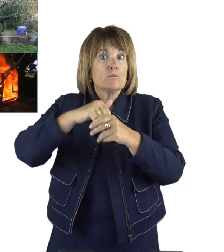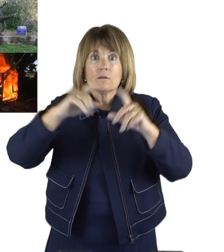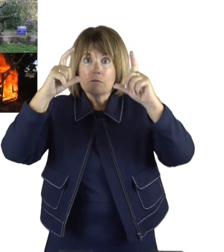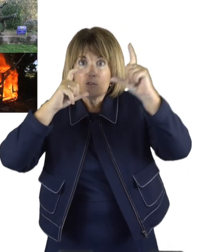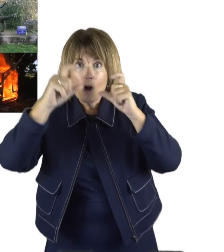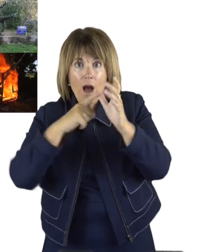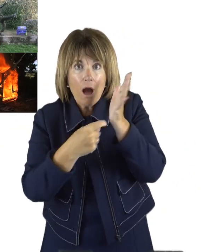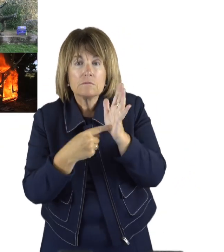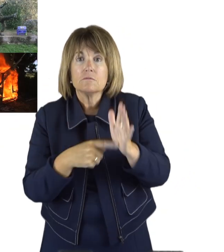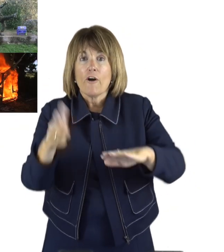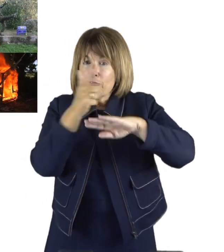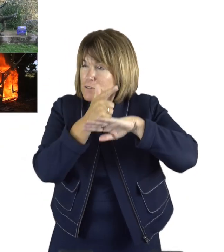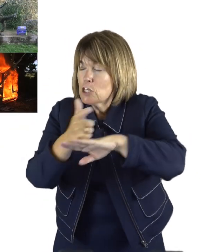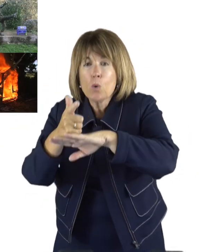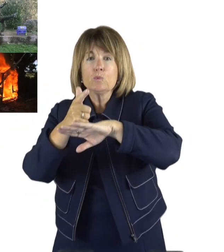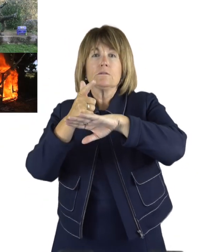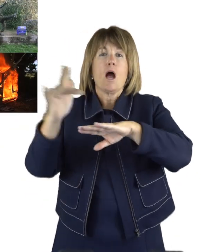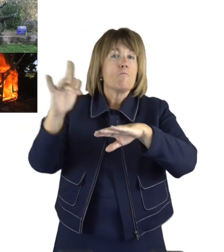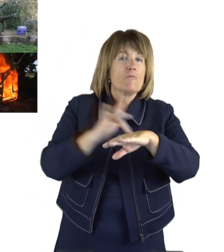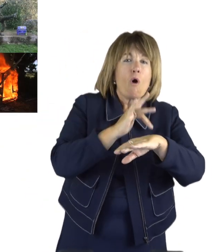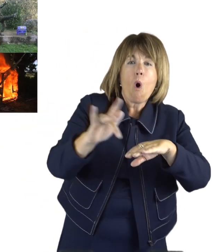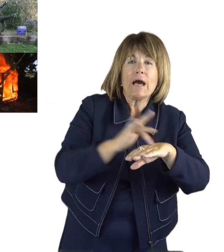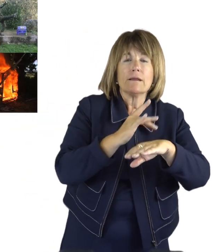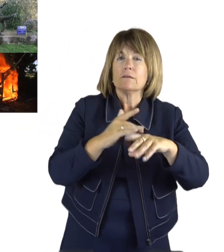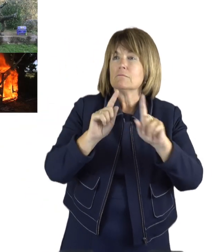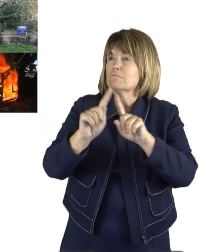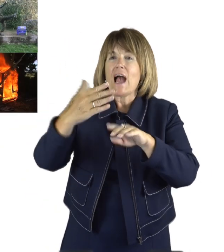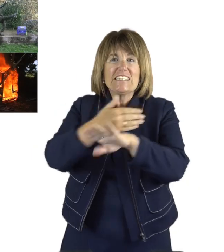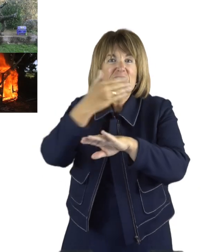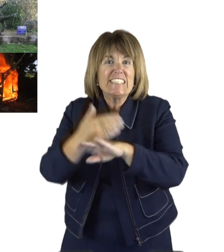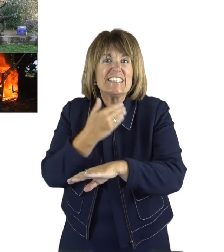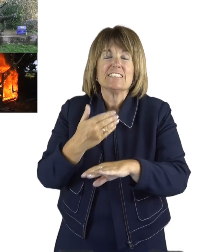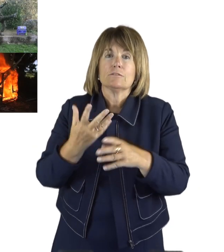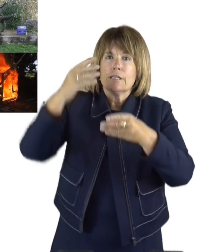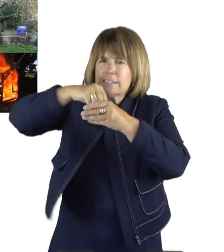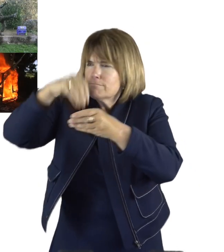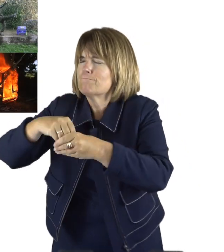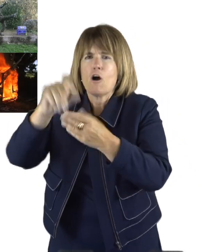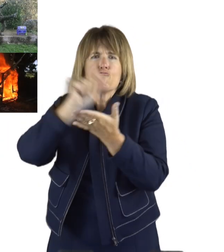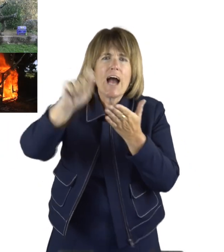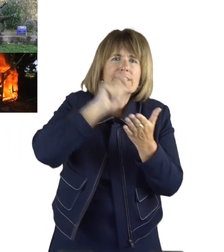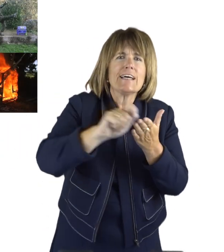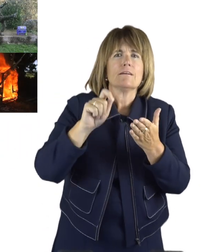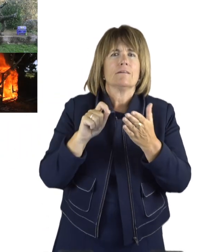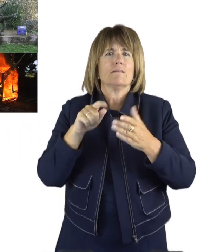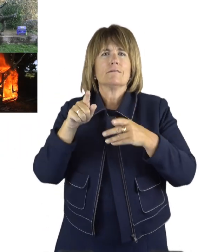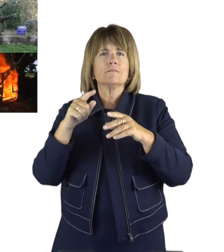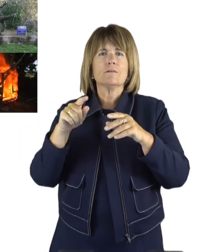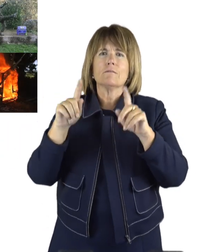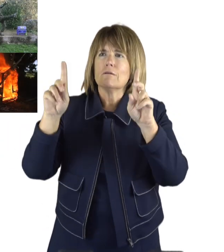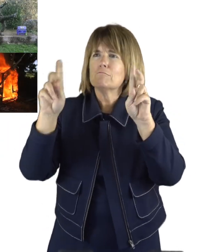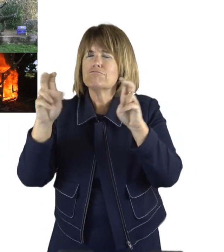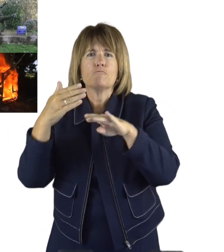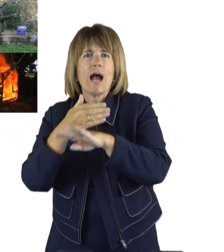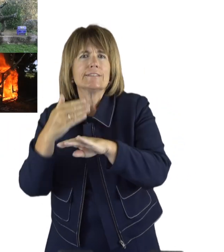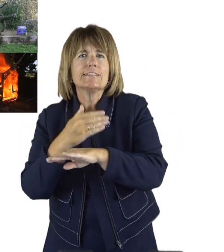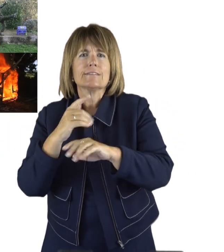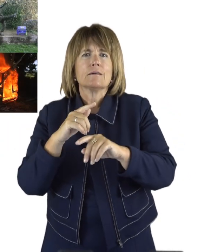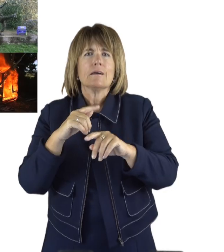including photographic art, video, performed activities, installation, writing and curatorial practice.